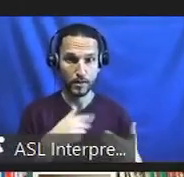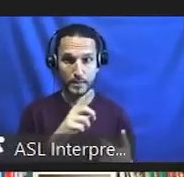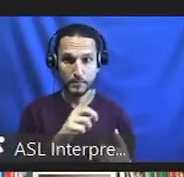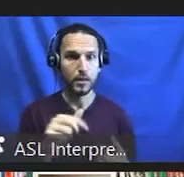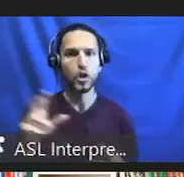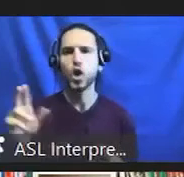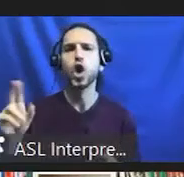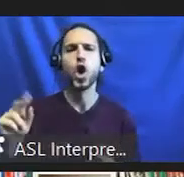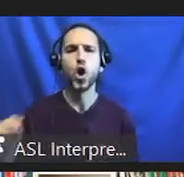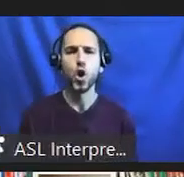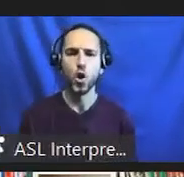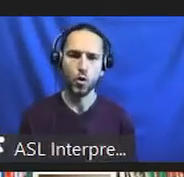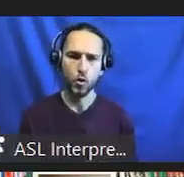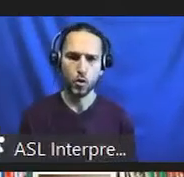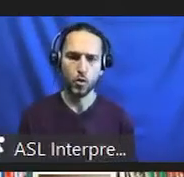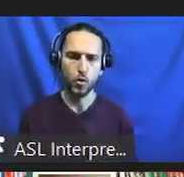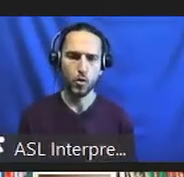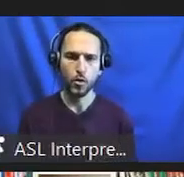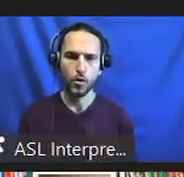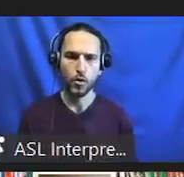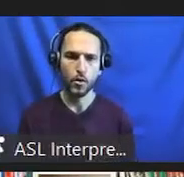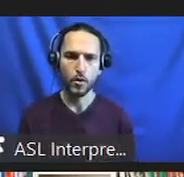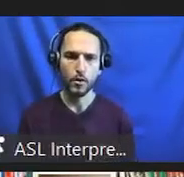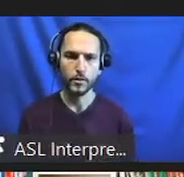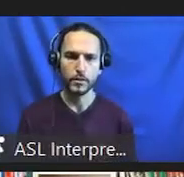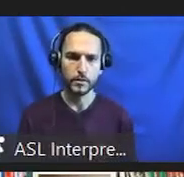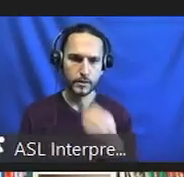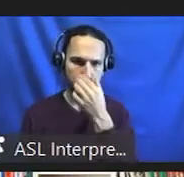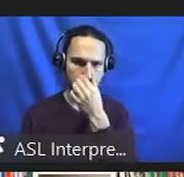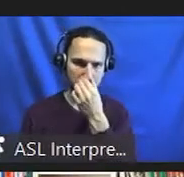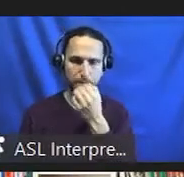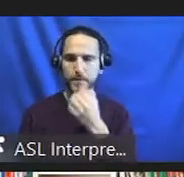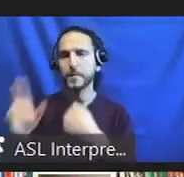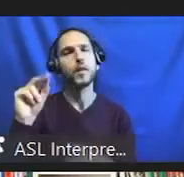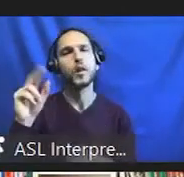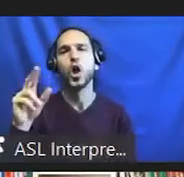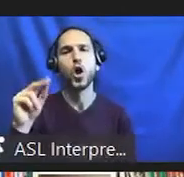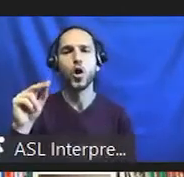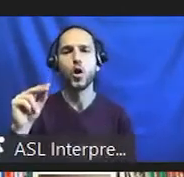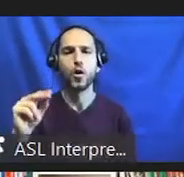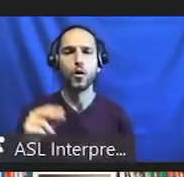I mean, I guess the famous lawyer answer-- it depends.